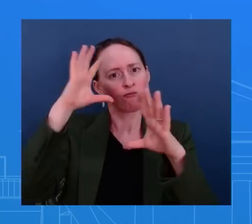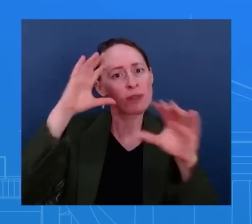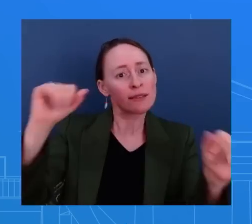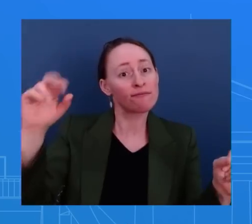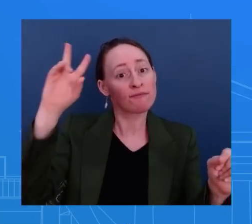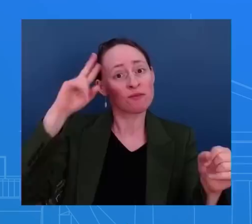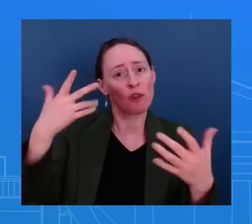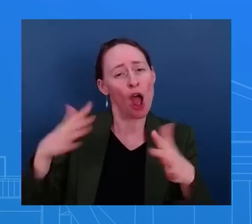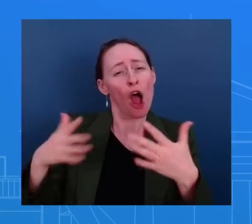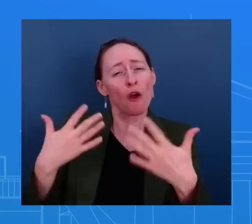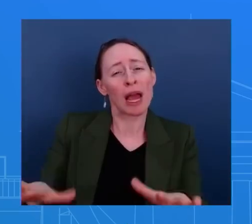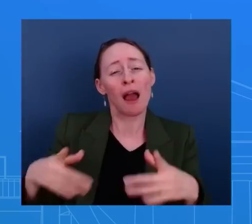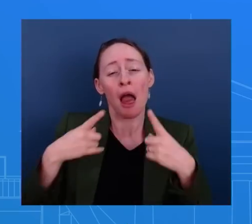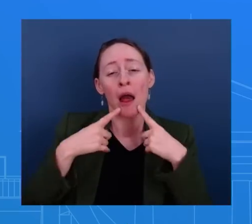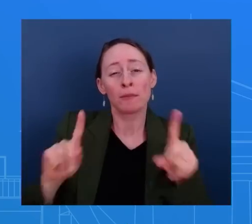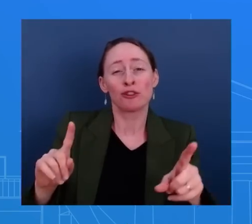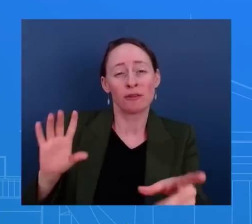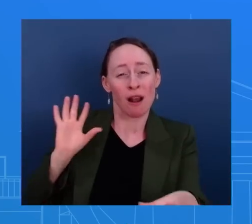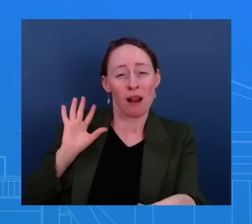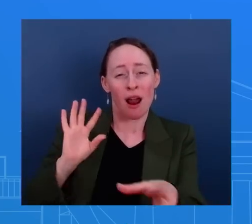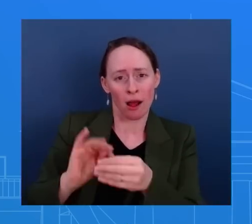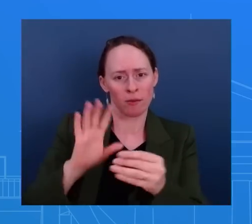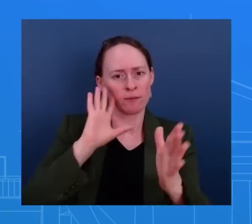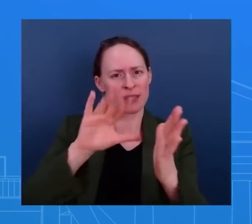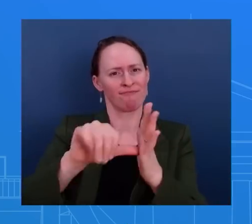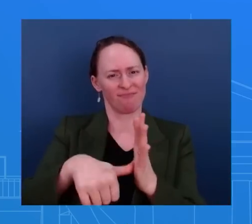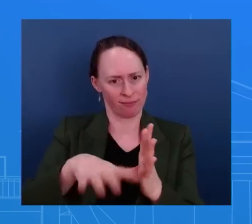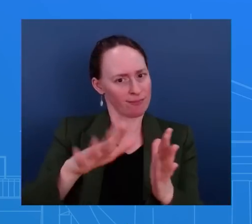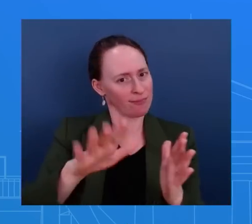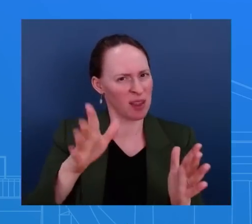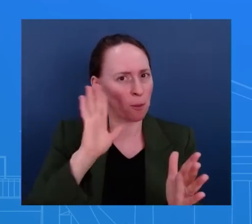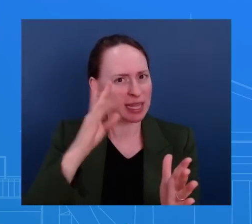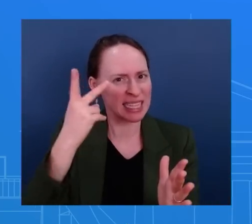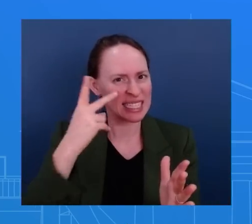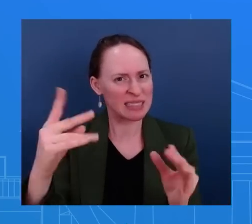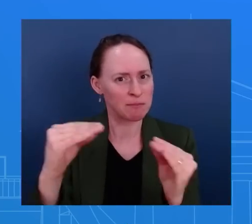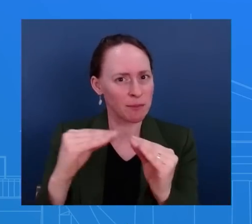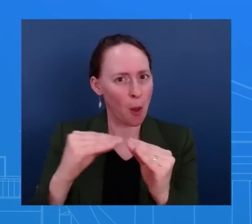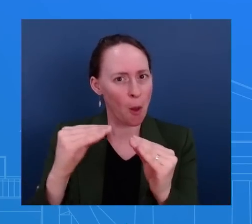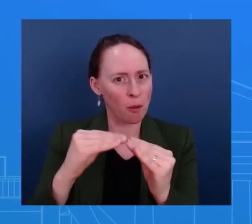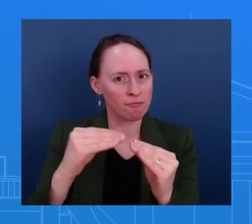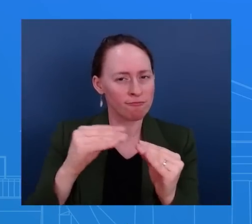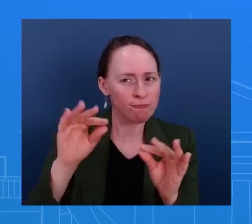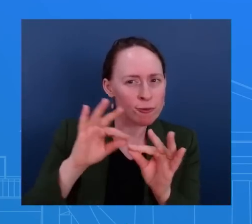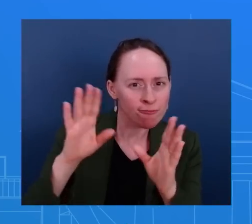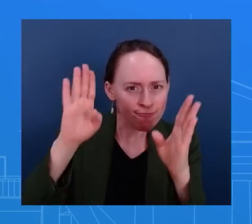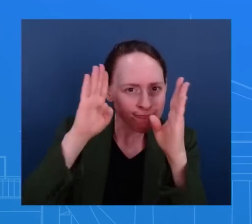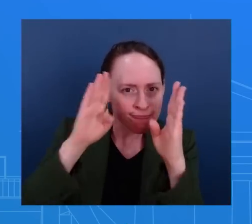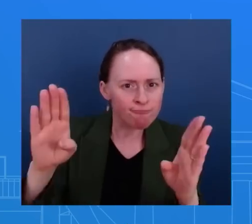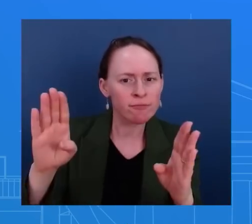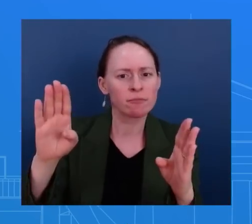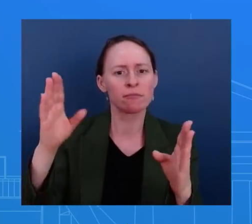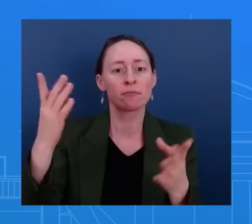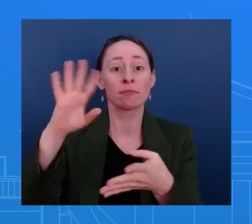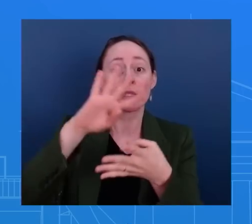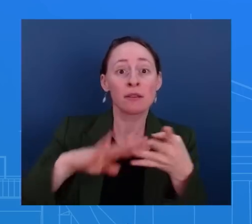Stay tuned. We certainly will have more to share about his schedule, their schedule together in the upcoming days and weeks. The Press: I only ask because we -- Ms. Jean-Pierre: Yeah.